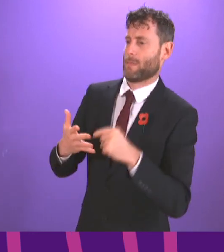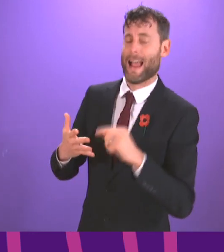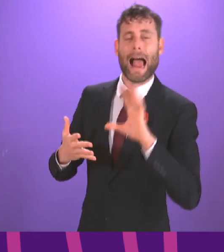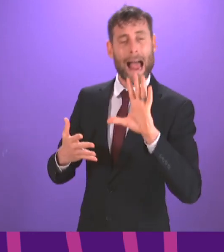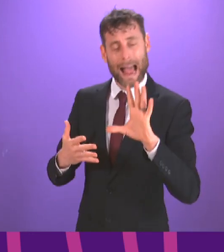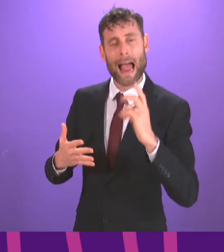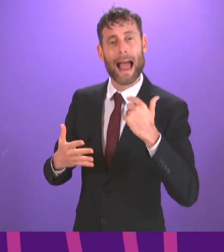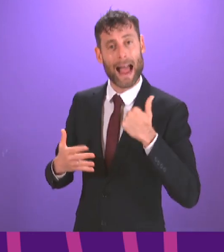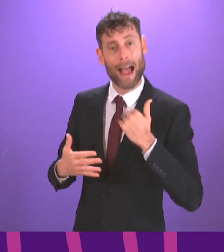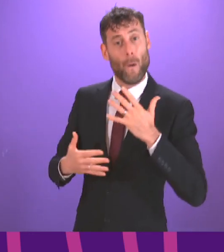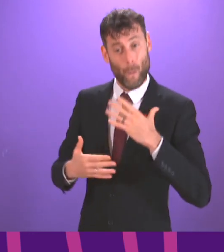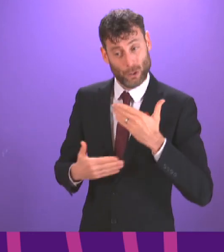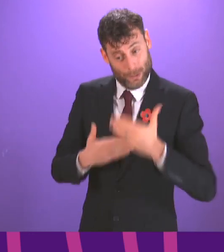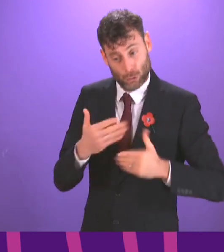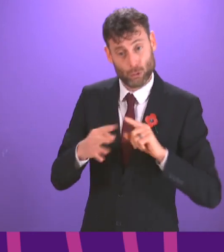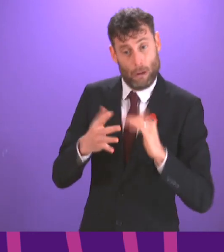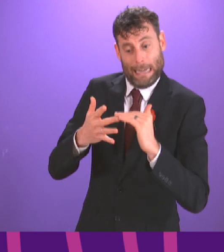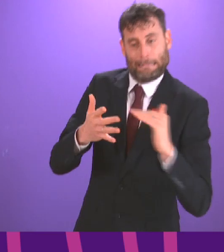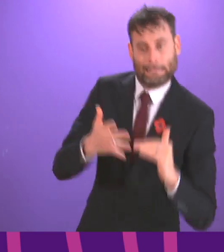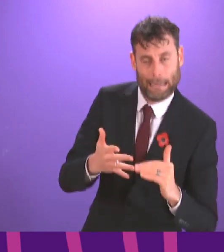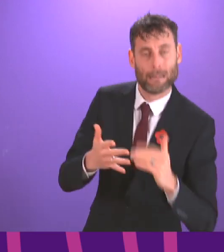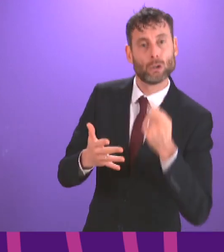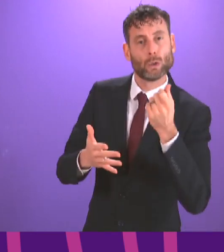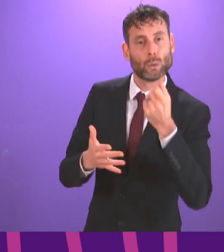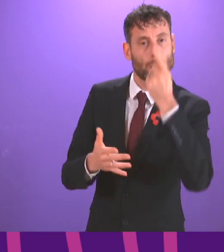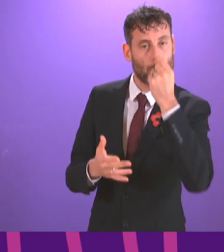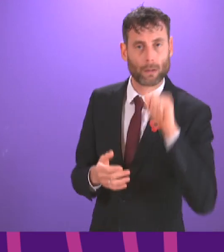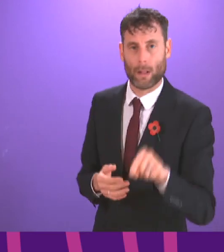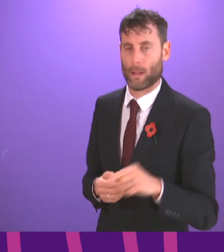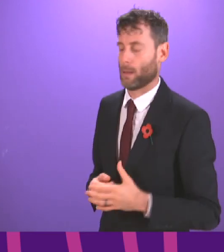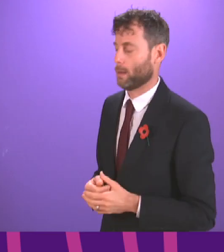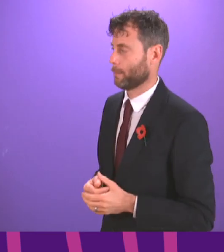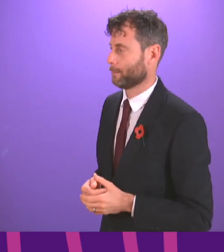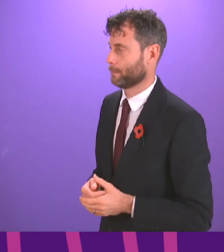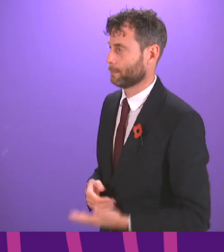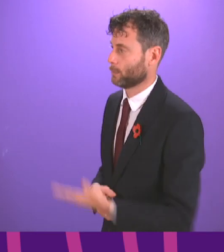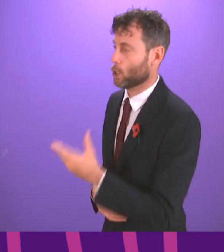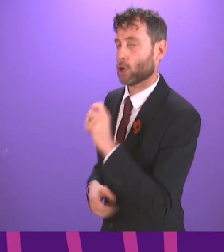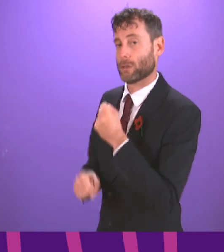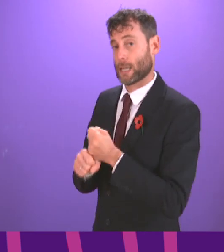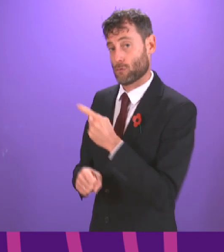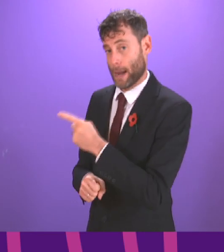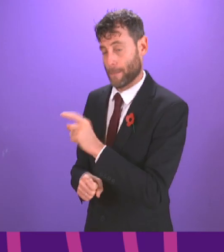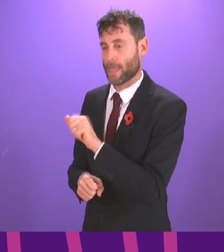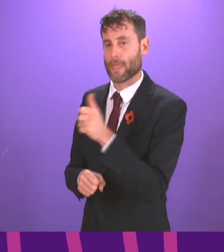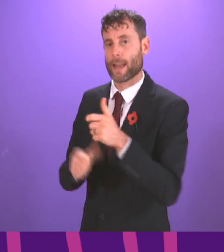and I hope that we can signal such a change at the next review point. Miners’ Strike (Inquiry) Christine Grahame (Midlothian South, Tweeddale